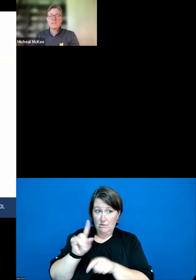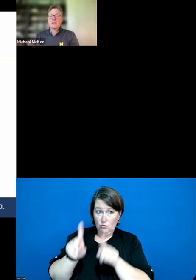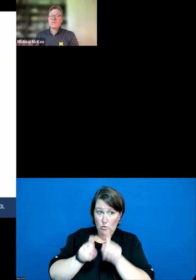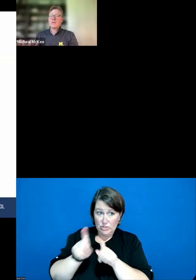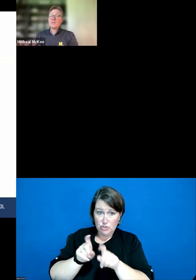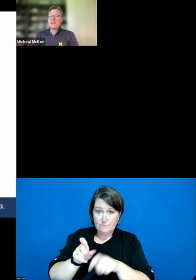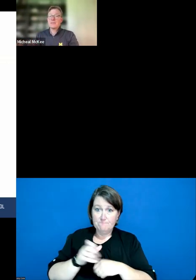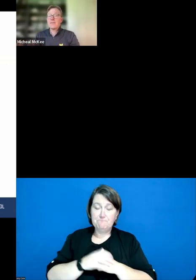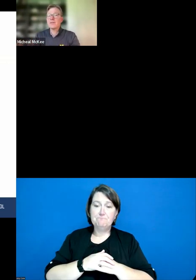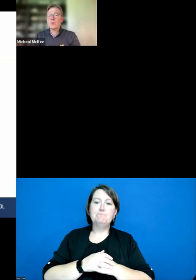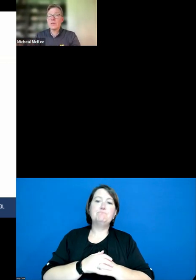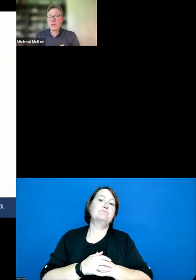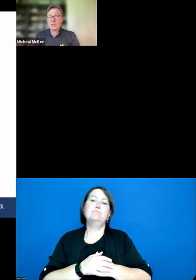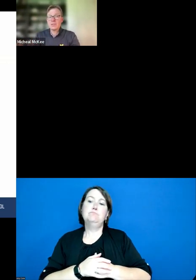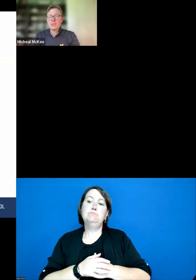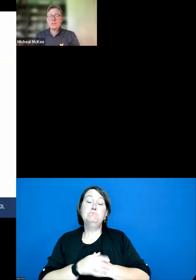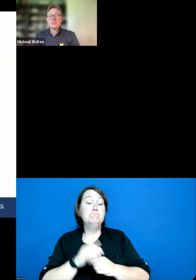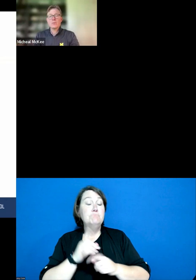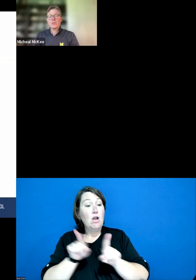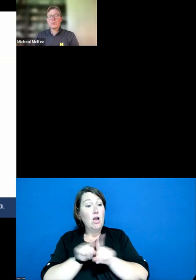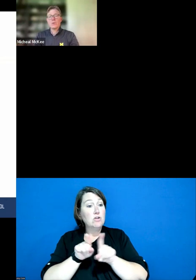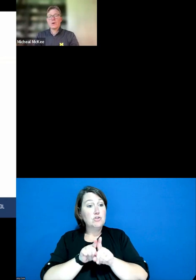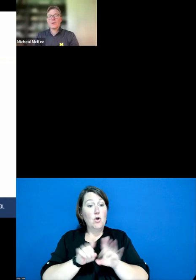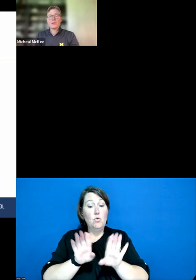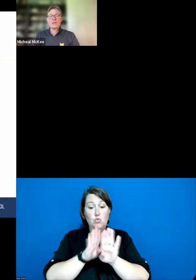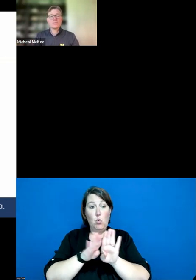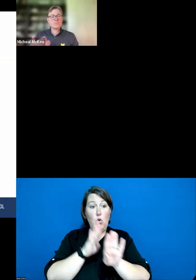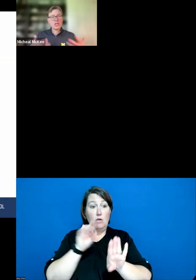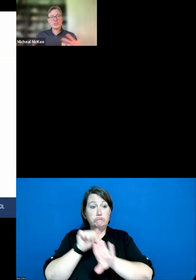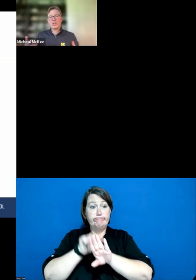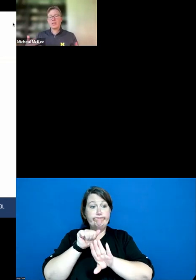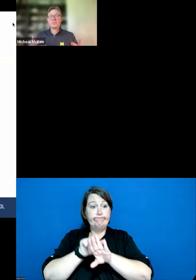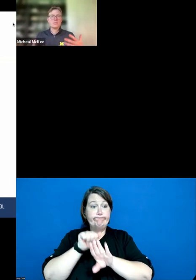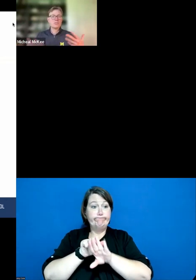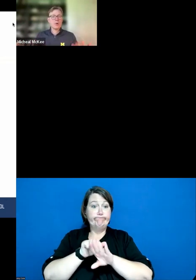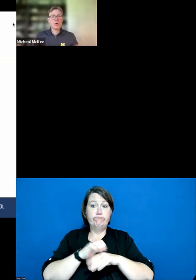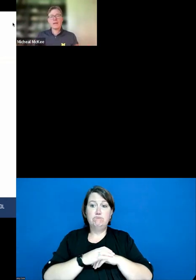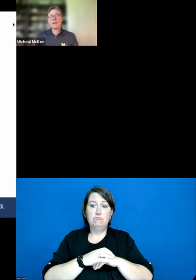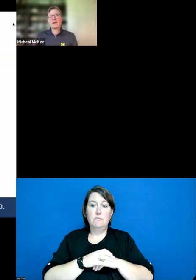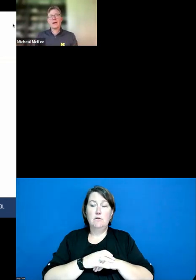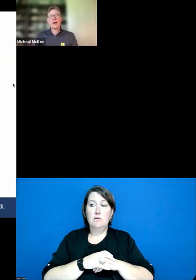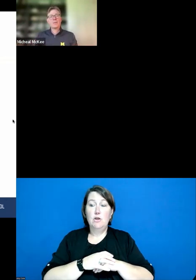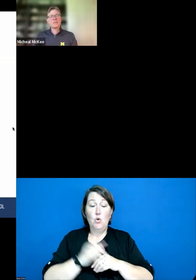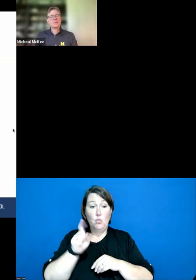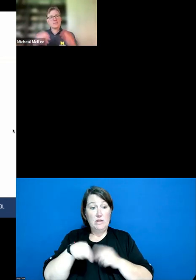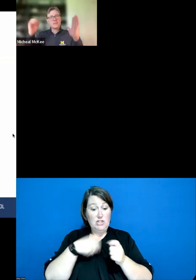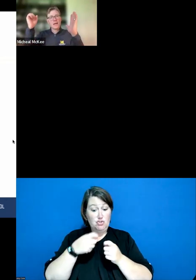The other thing is having a door knocker. So when you are changing, disrobing, it's nice to